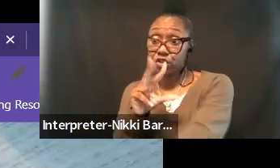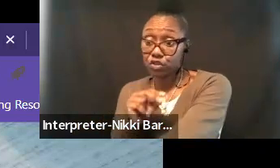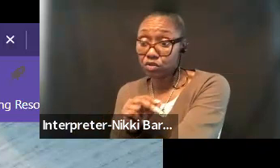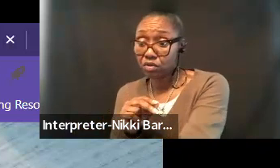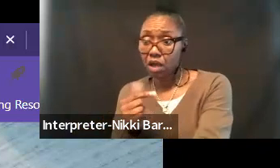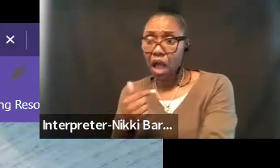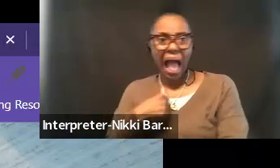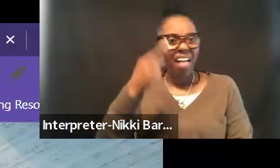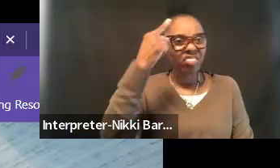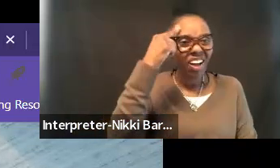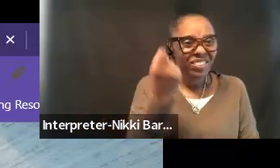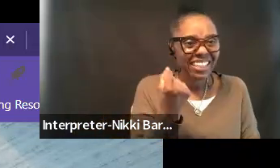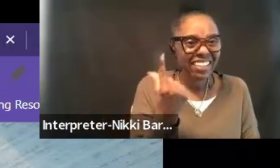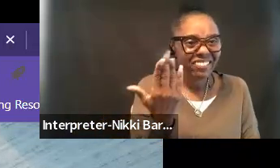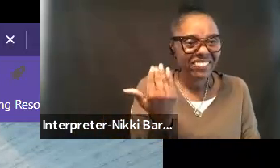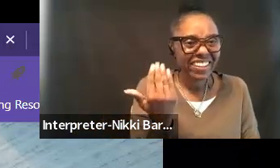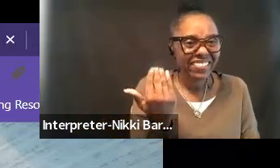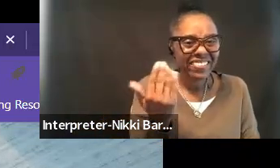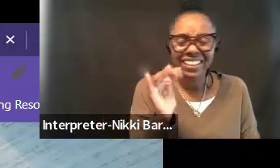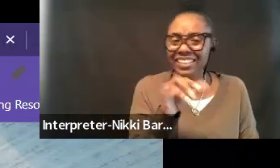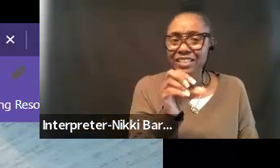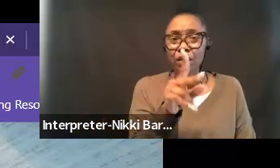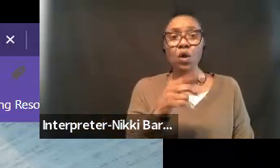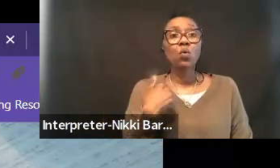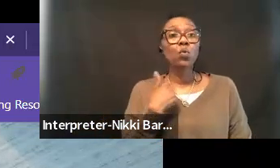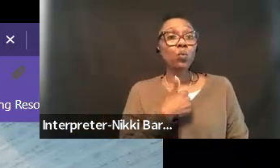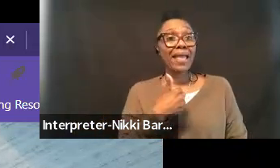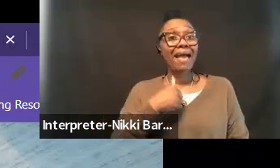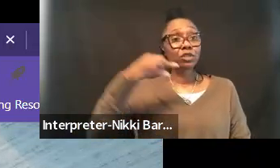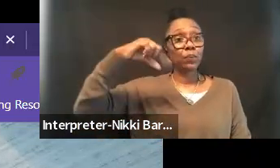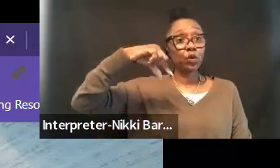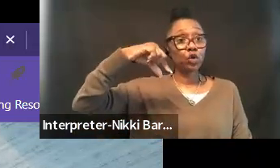I mean. Yeah, you actually have until 1130. So that's okay, but we did have some QA. Okay.